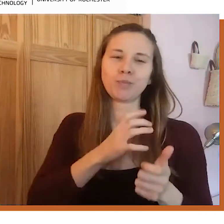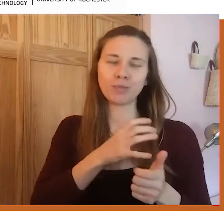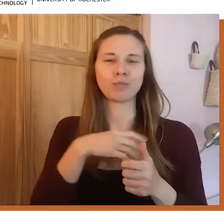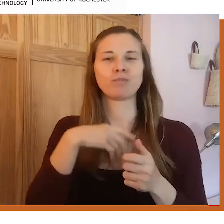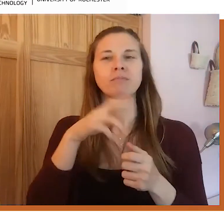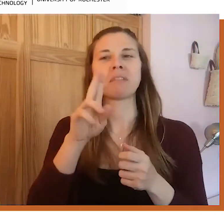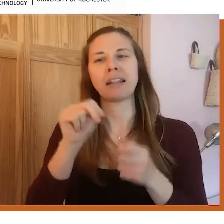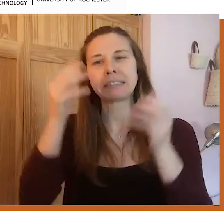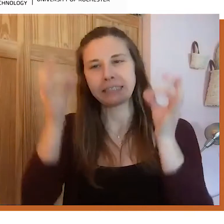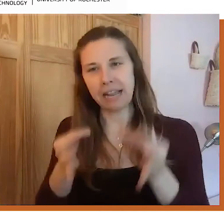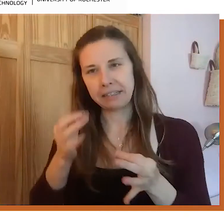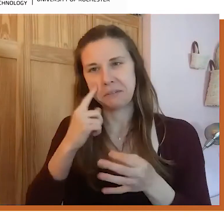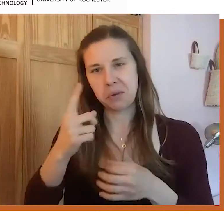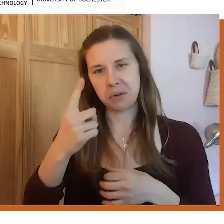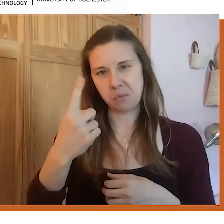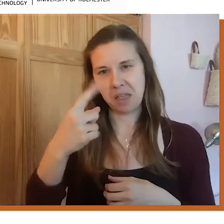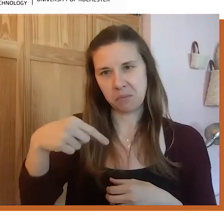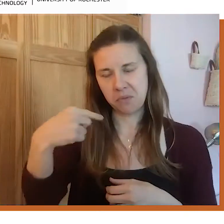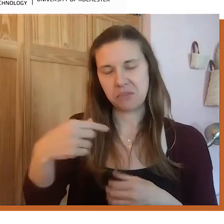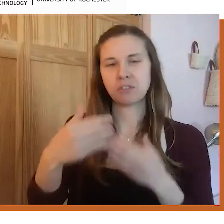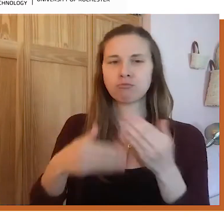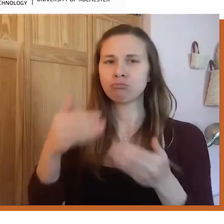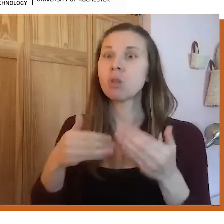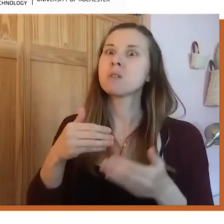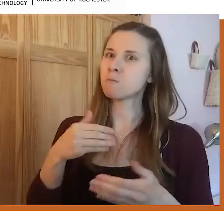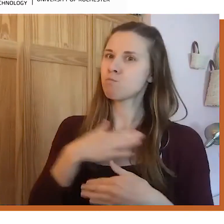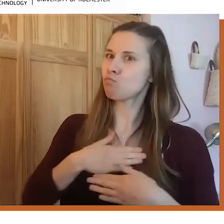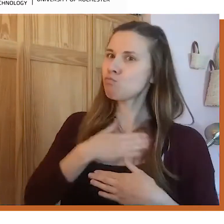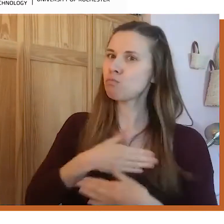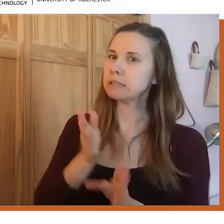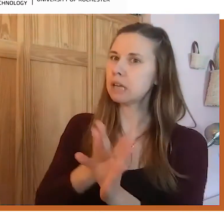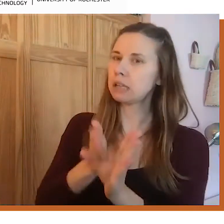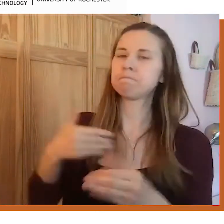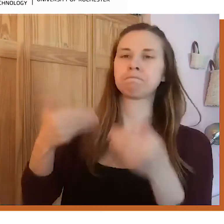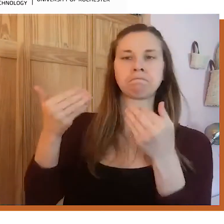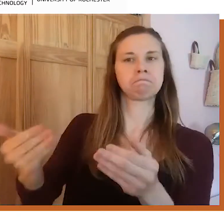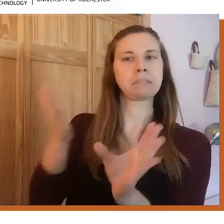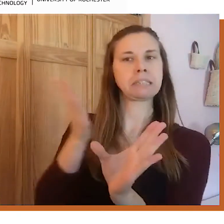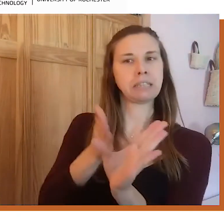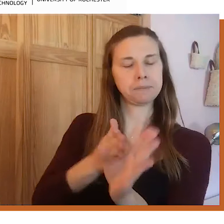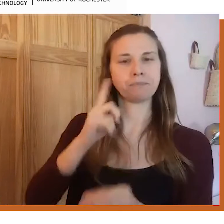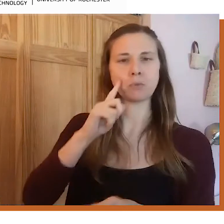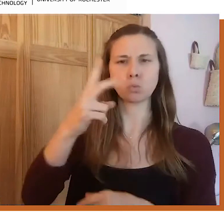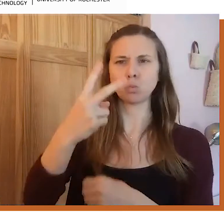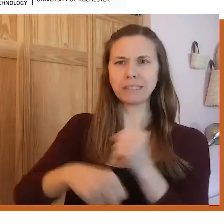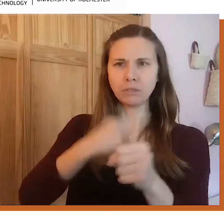Playing and designing are totally different things. Anyway, so I was very shortly in the computer software program